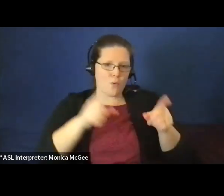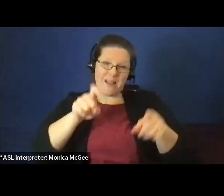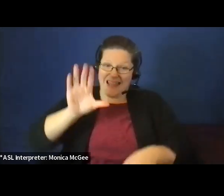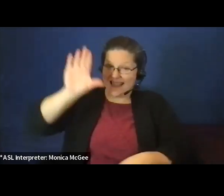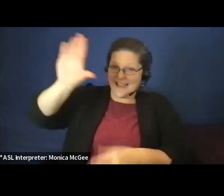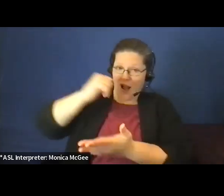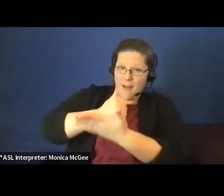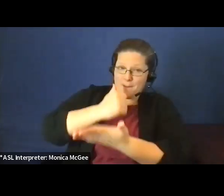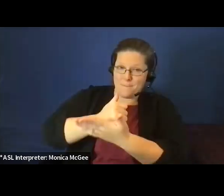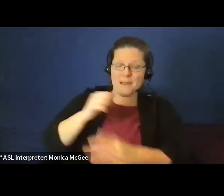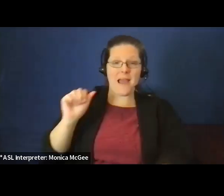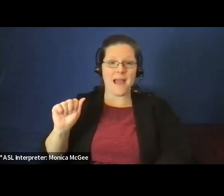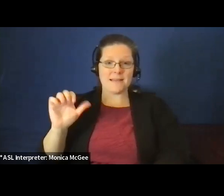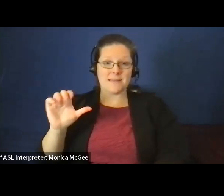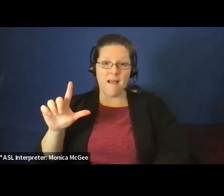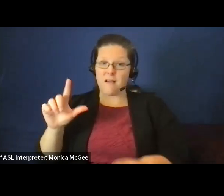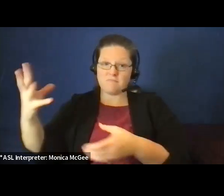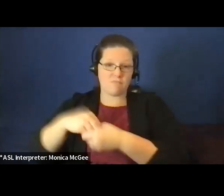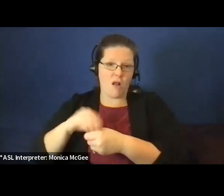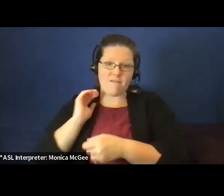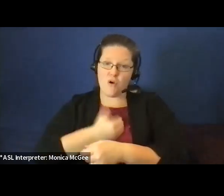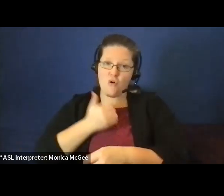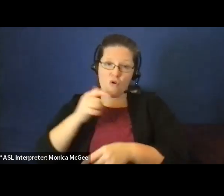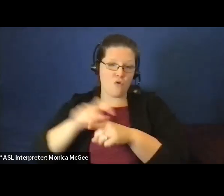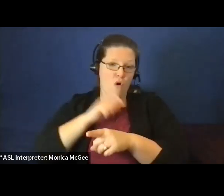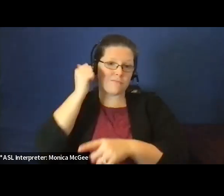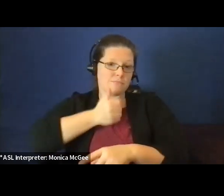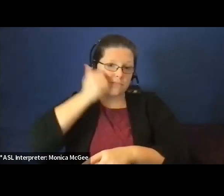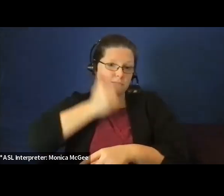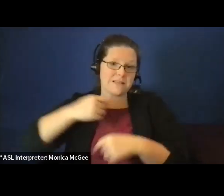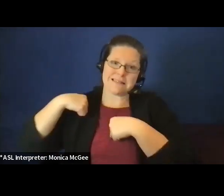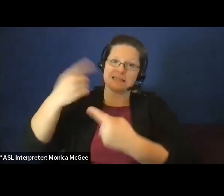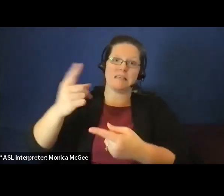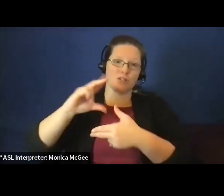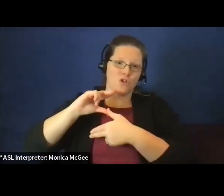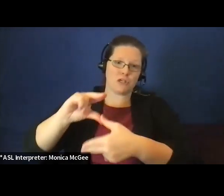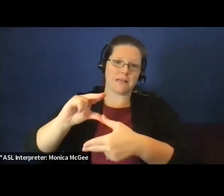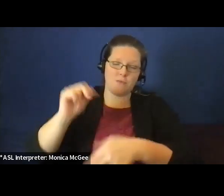the national people because we want them to have, you know -- we want them